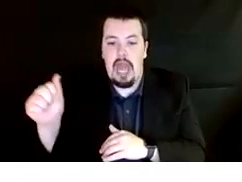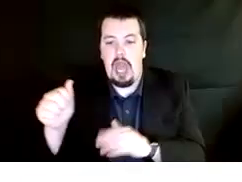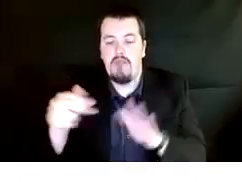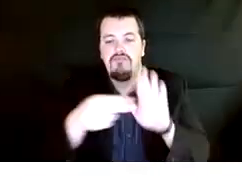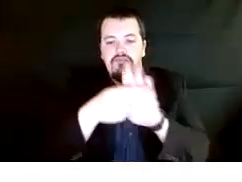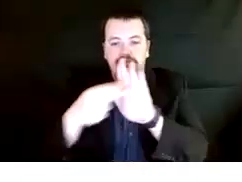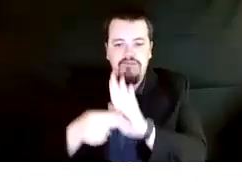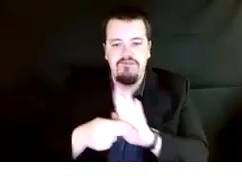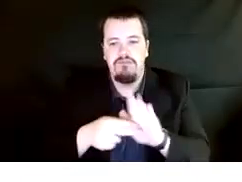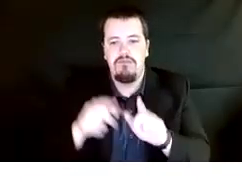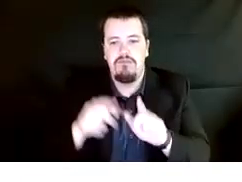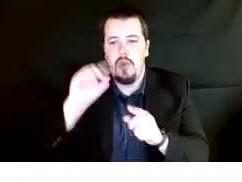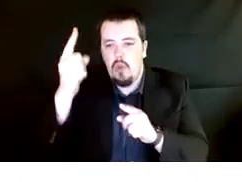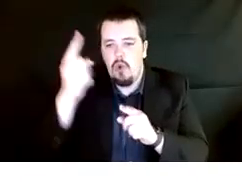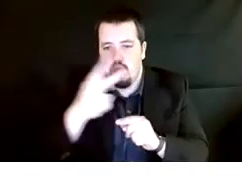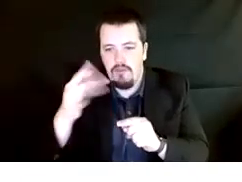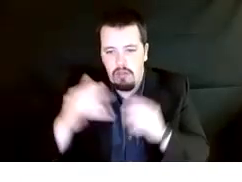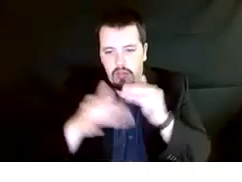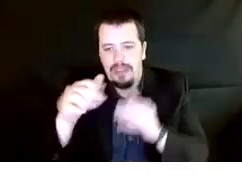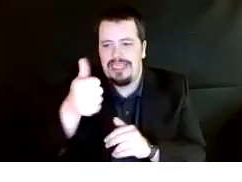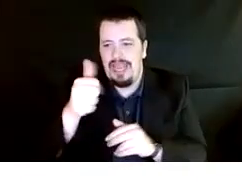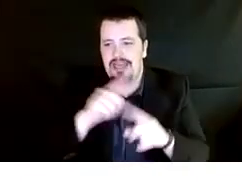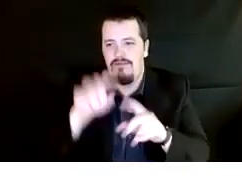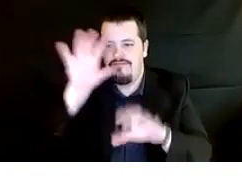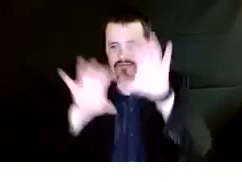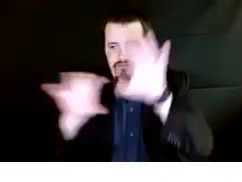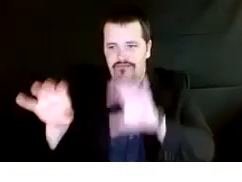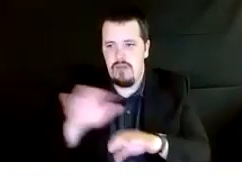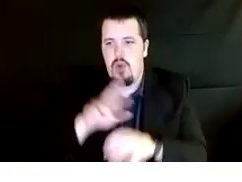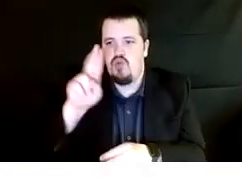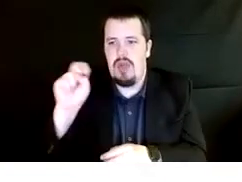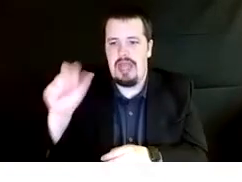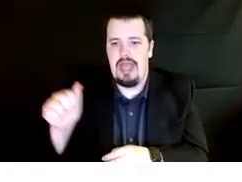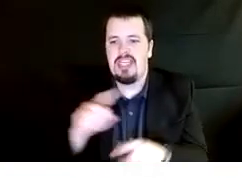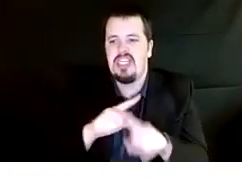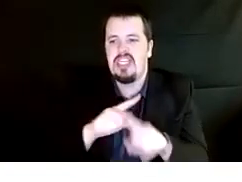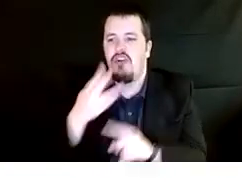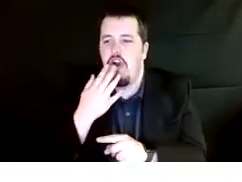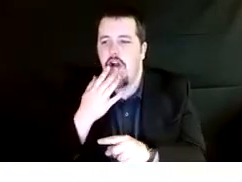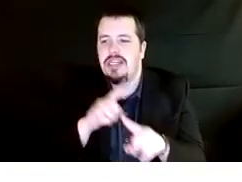each of the ten centers highlighting in different colors the states that each center